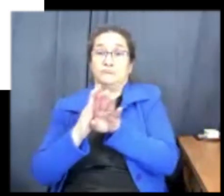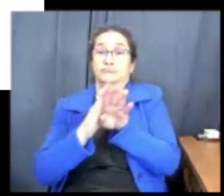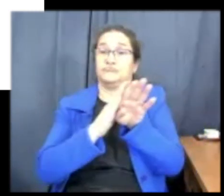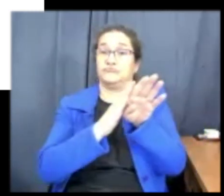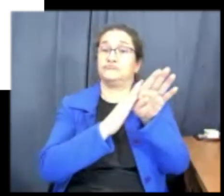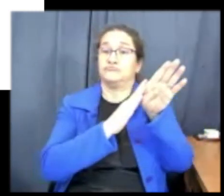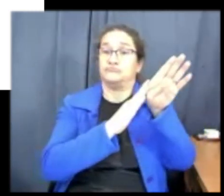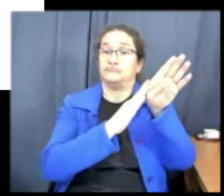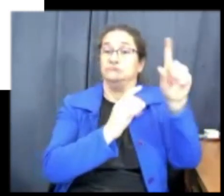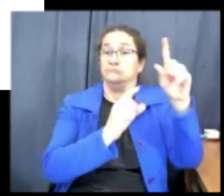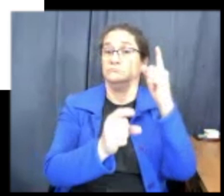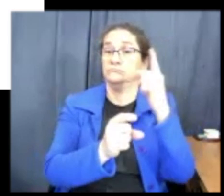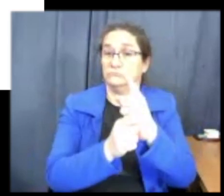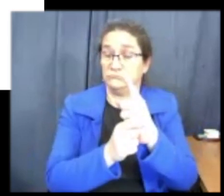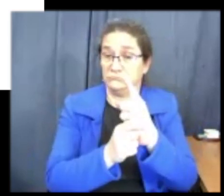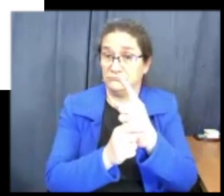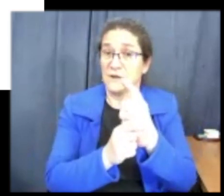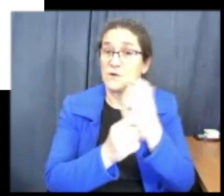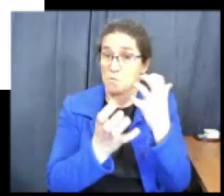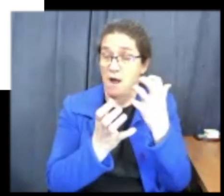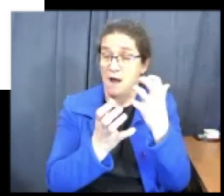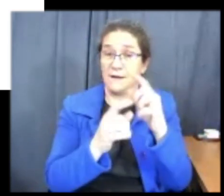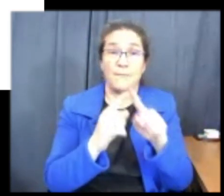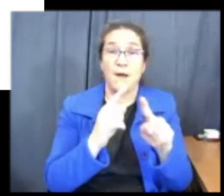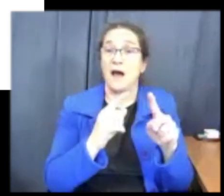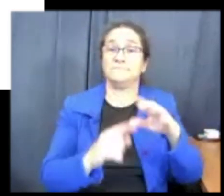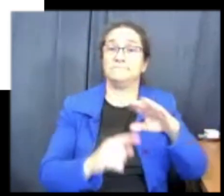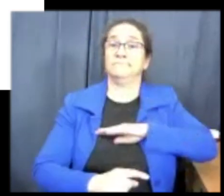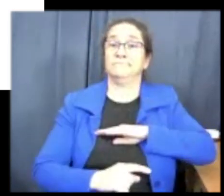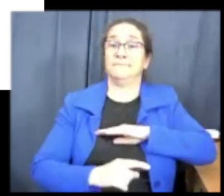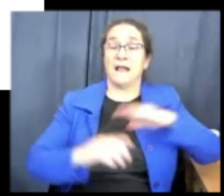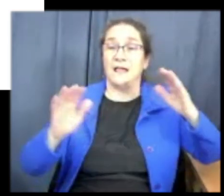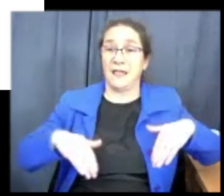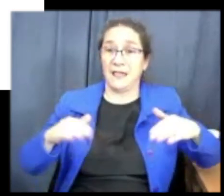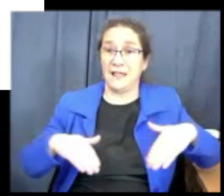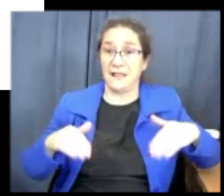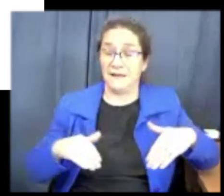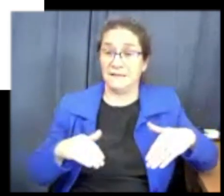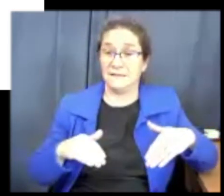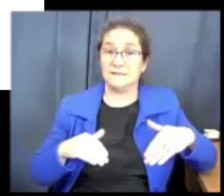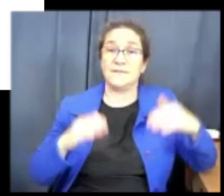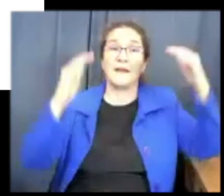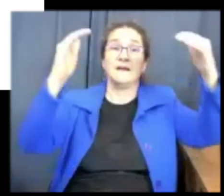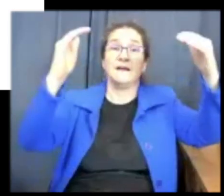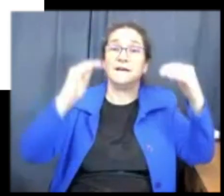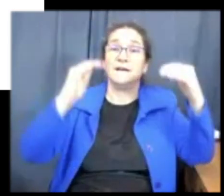but it's not there yet. And then they had the similar trends in math as well,